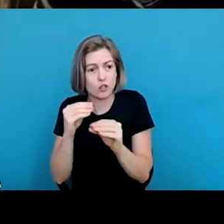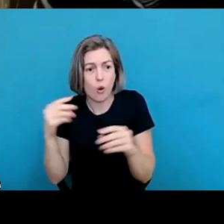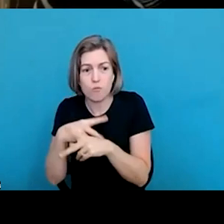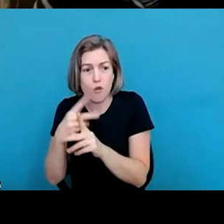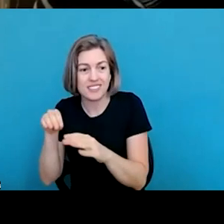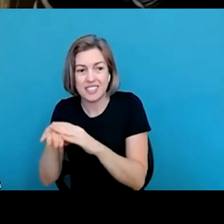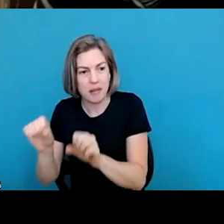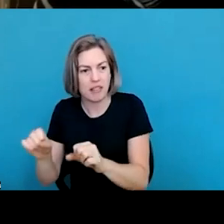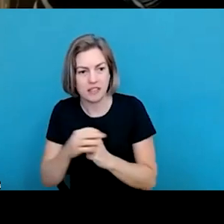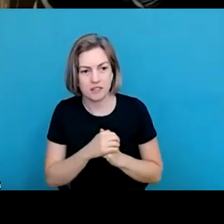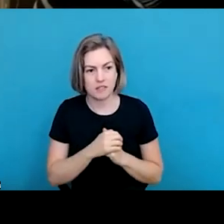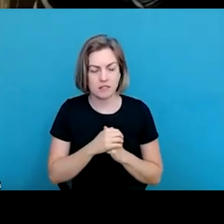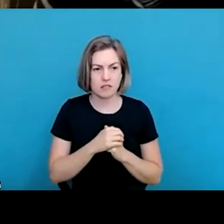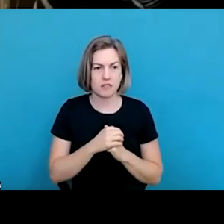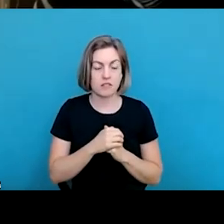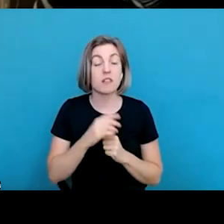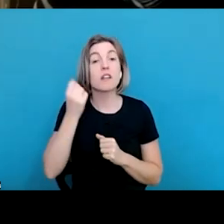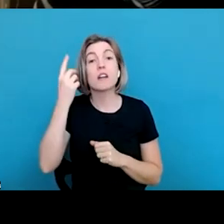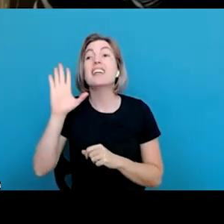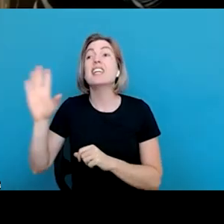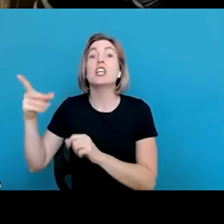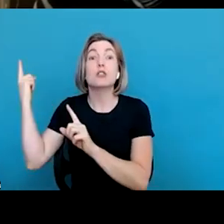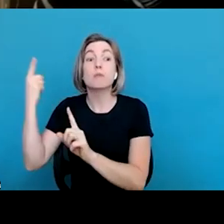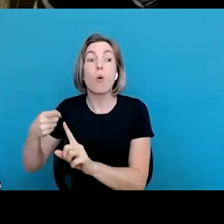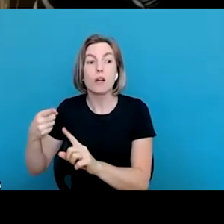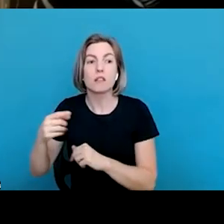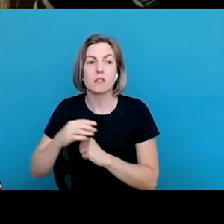And his point was, how early should we start?